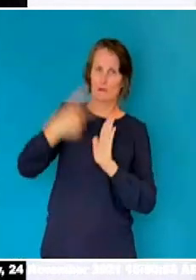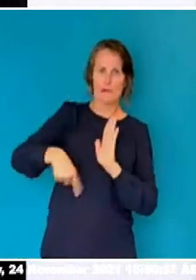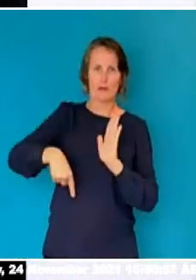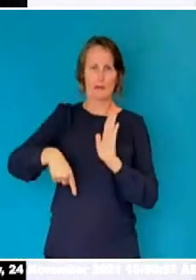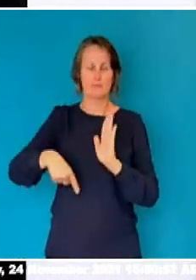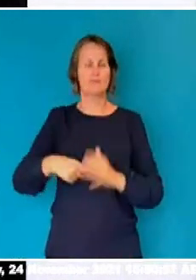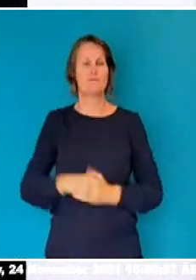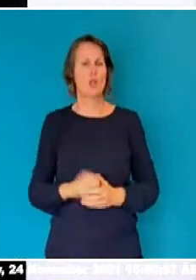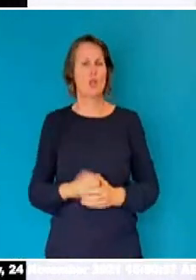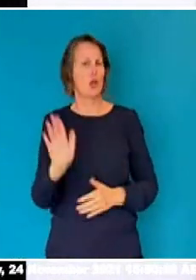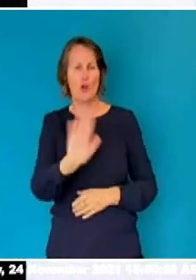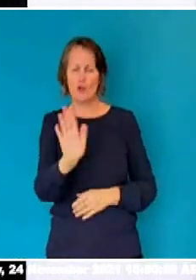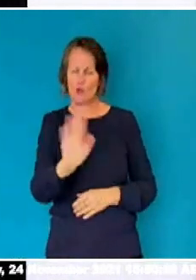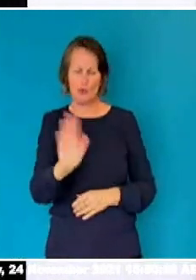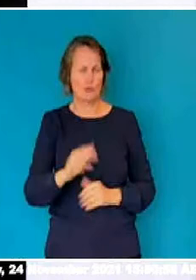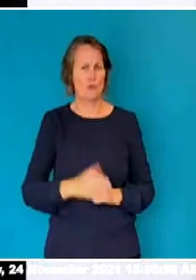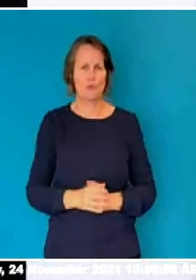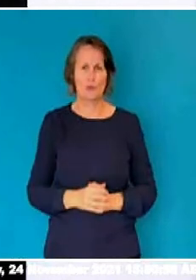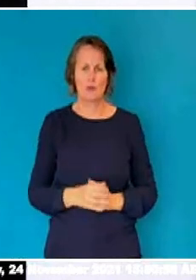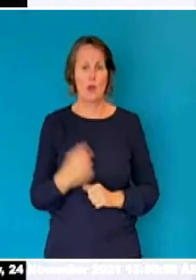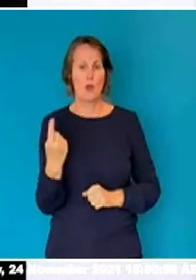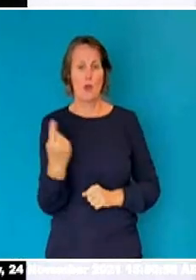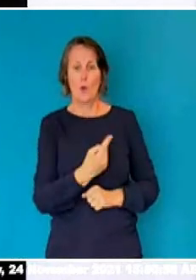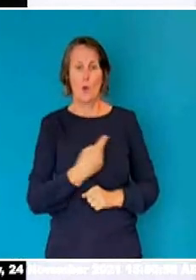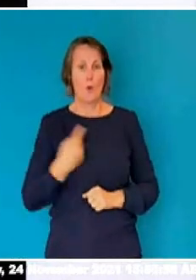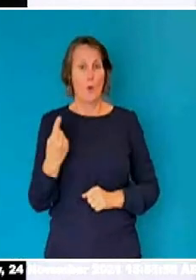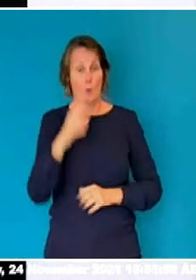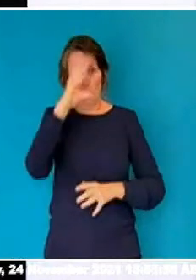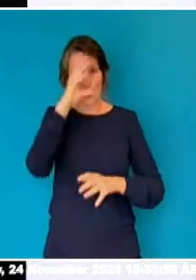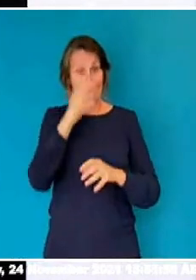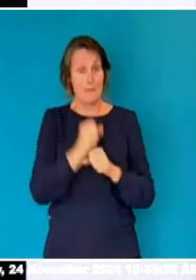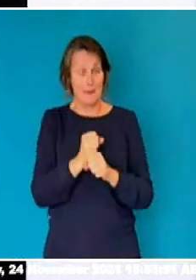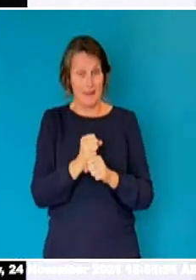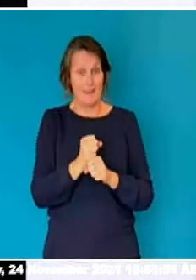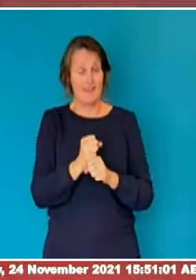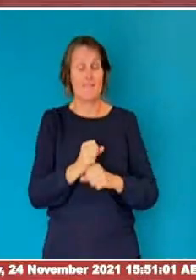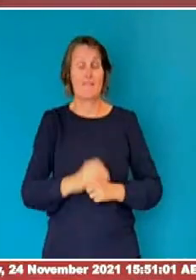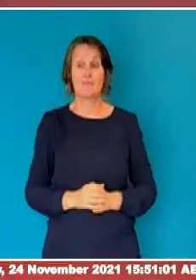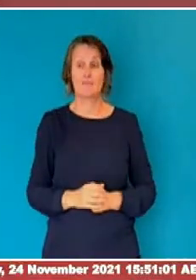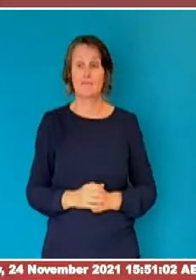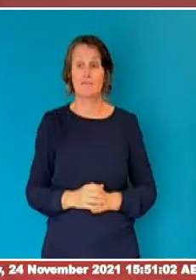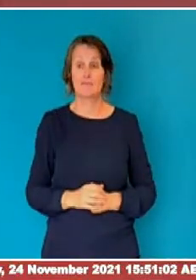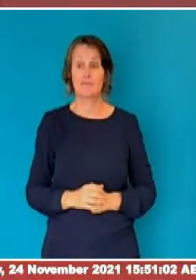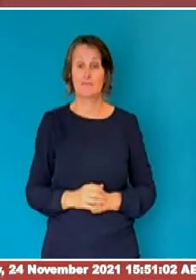So we believe that if weÂ for keeping our employees